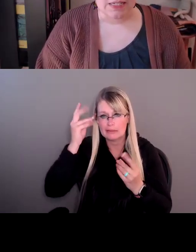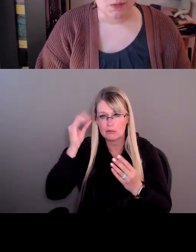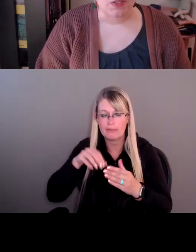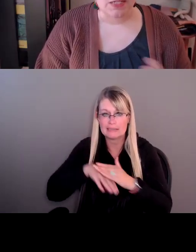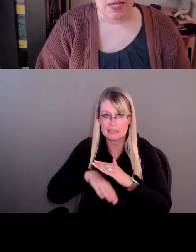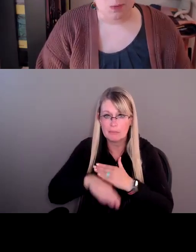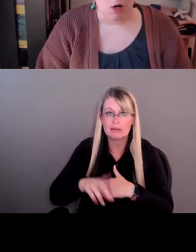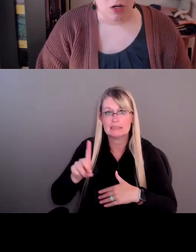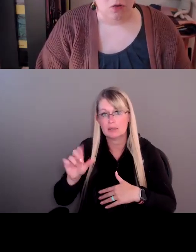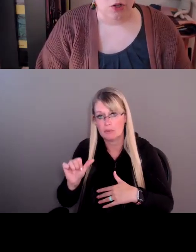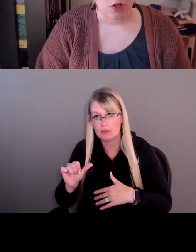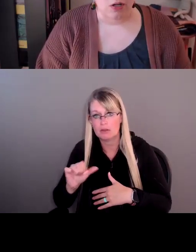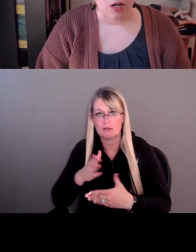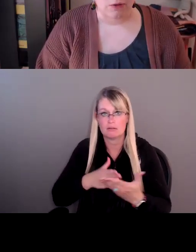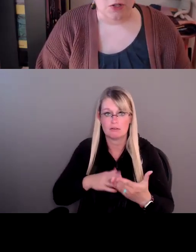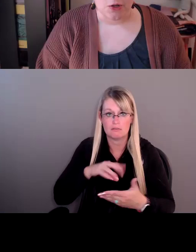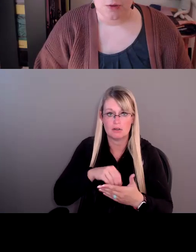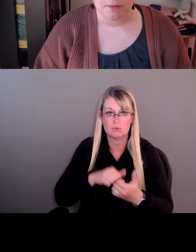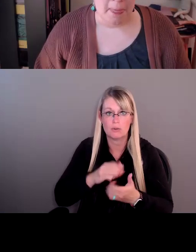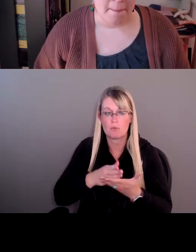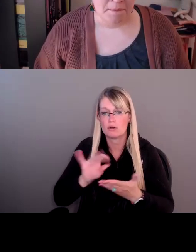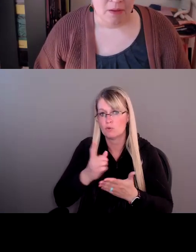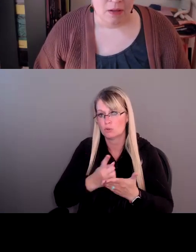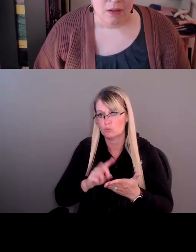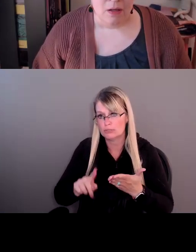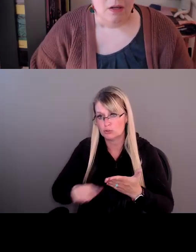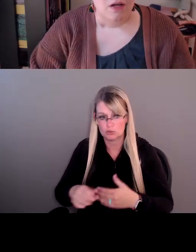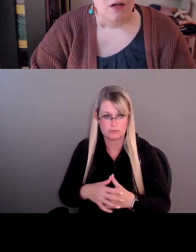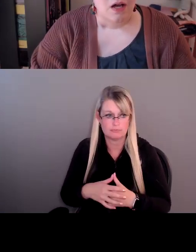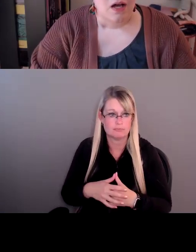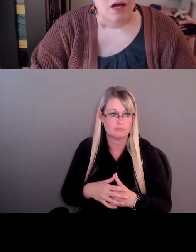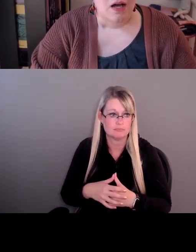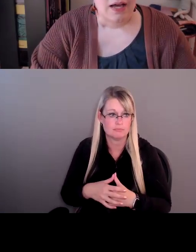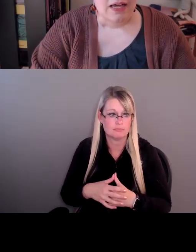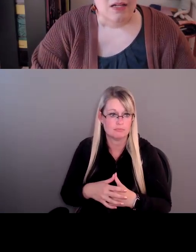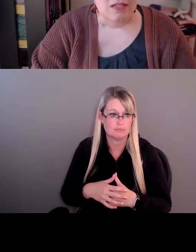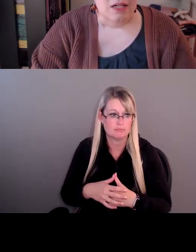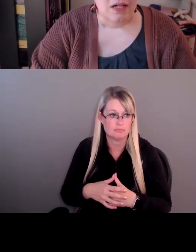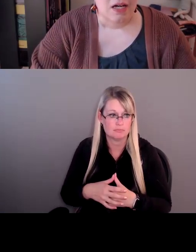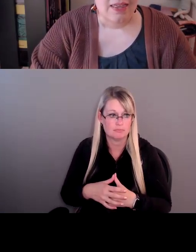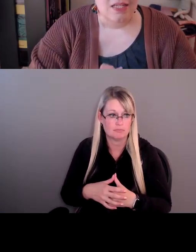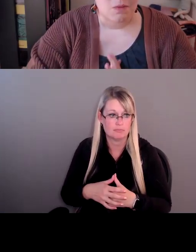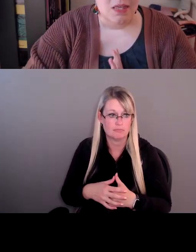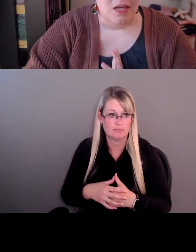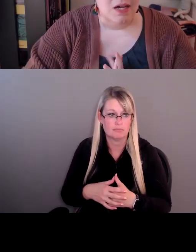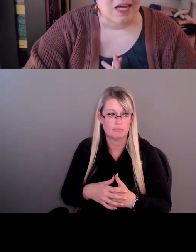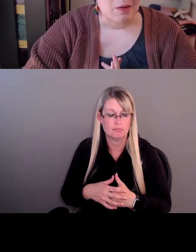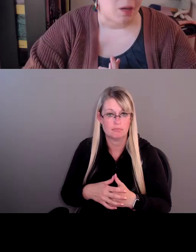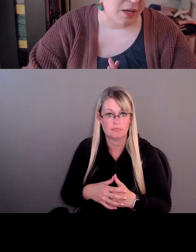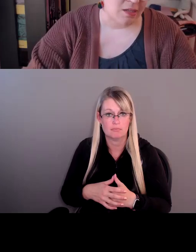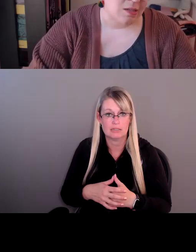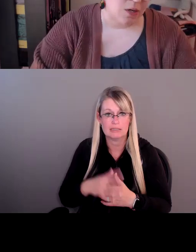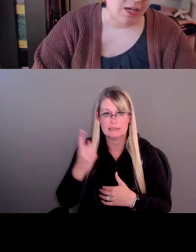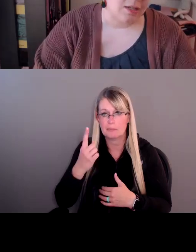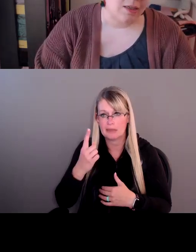disability as part of your research. And I think something that I keep coming up against when I